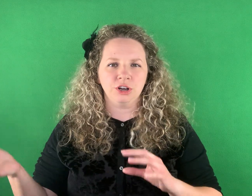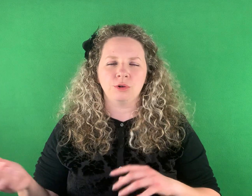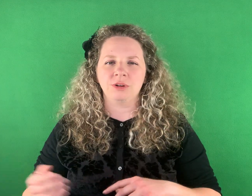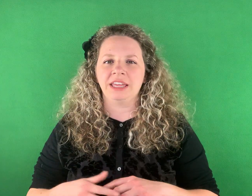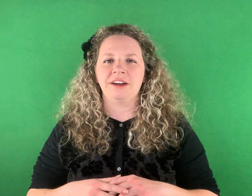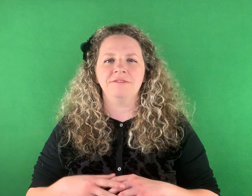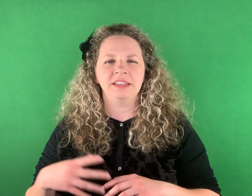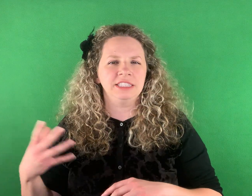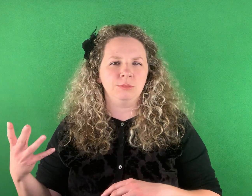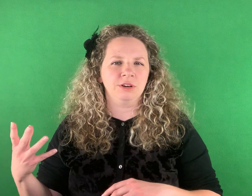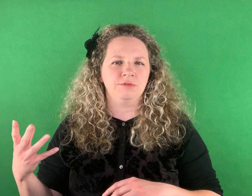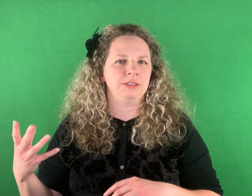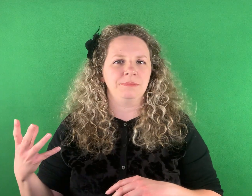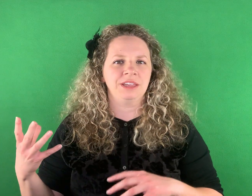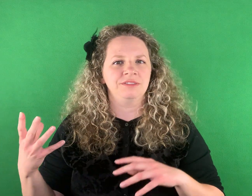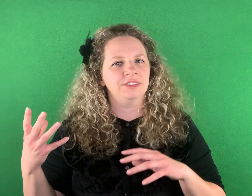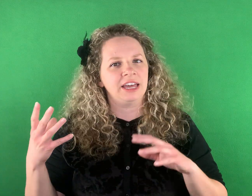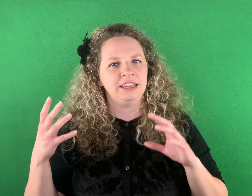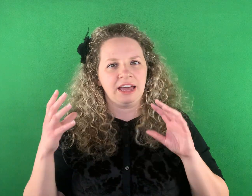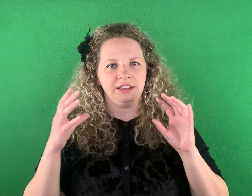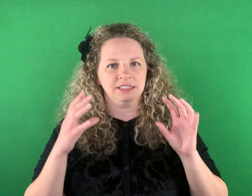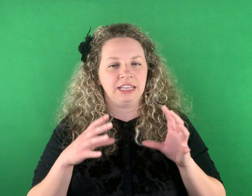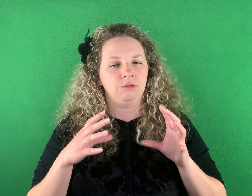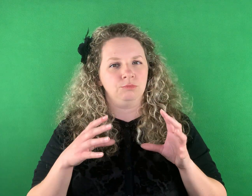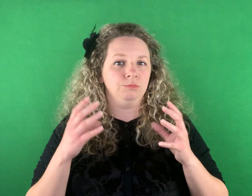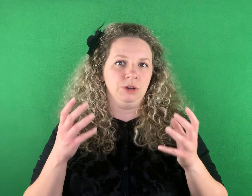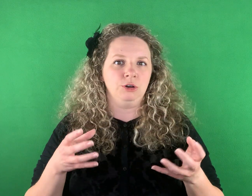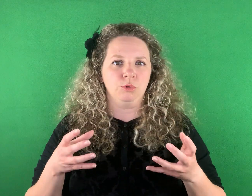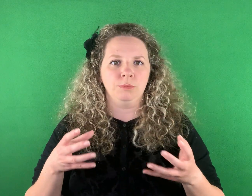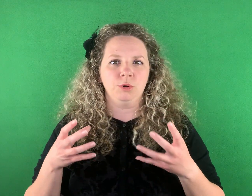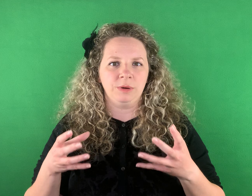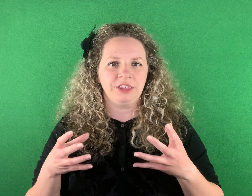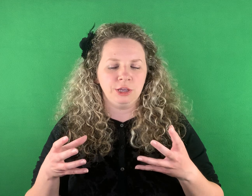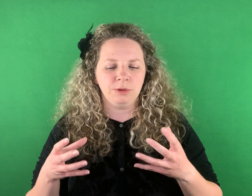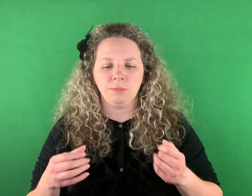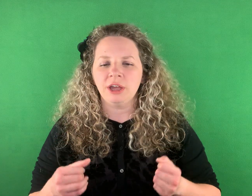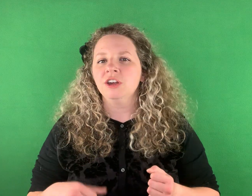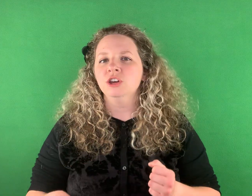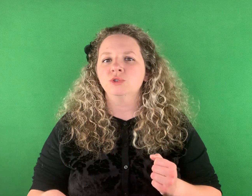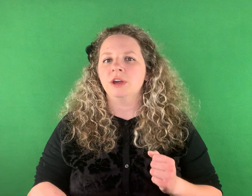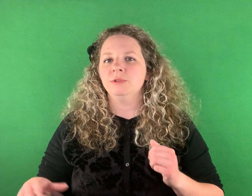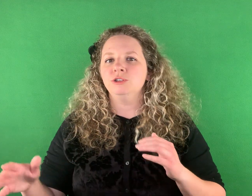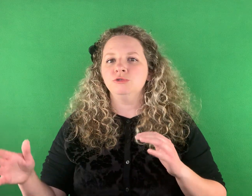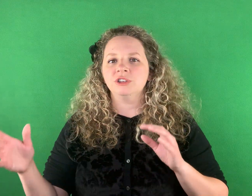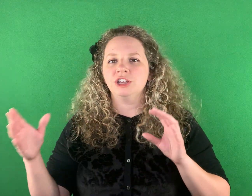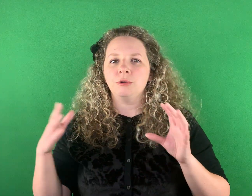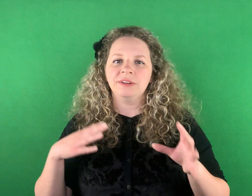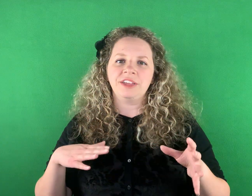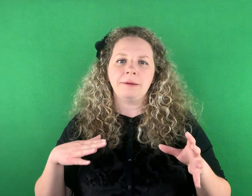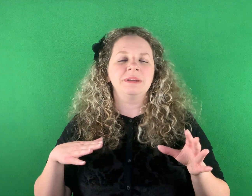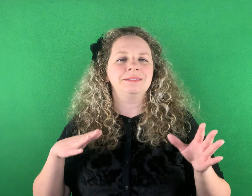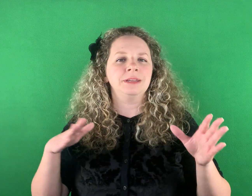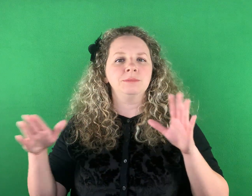or a fancy word for something that has a normal one that you would put. So I would usually go with that. But sometimes,